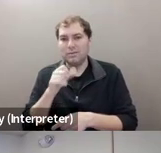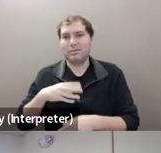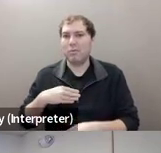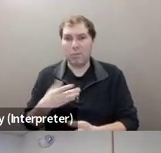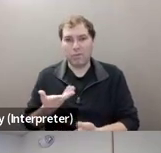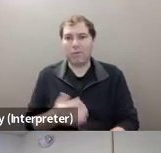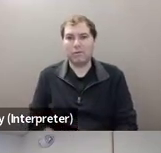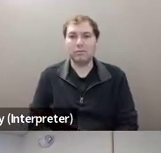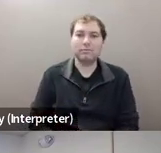Rebecca - APRIL: Yeah.